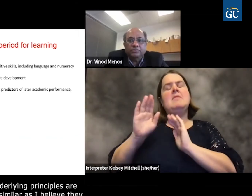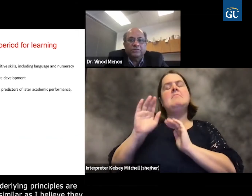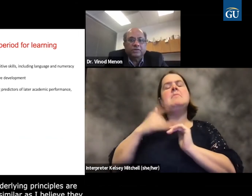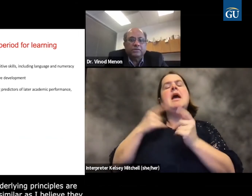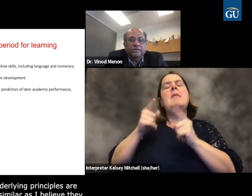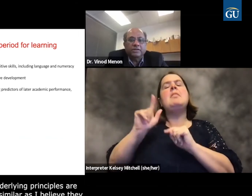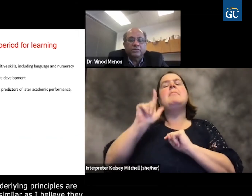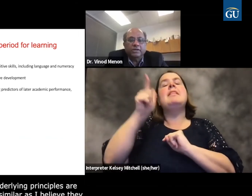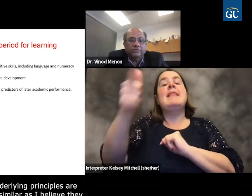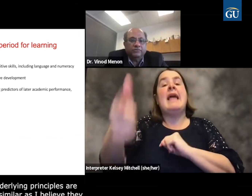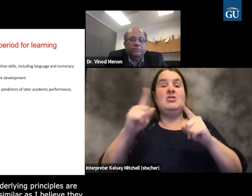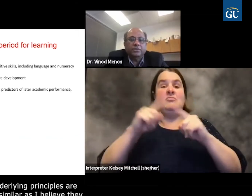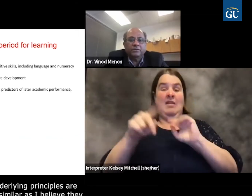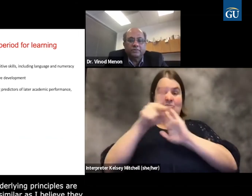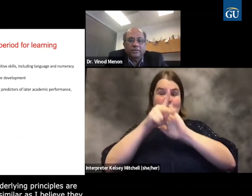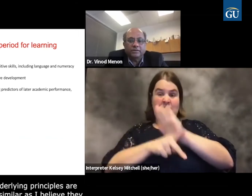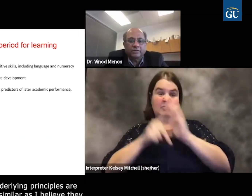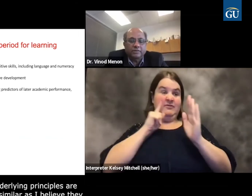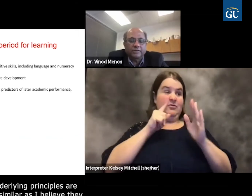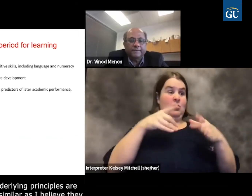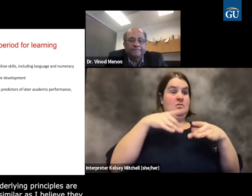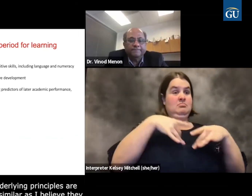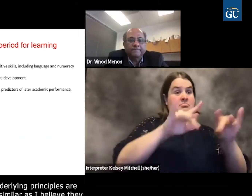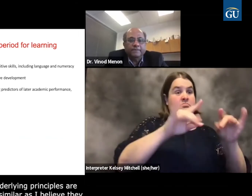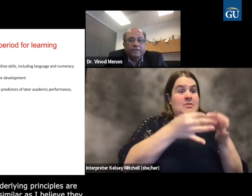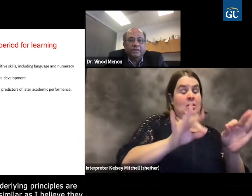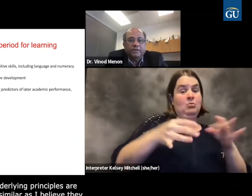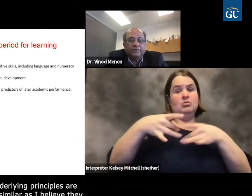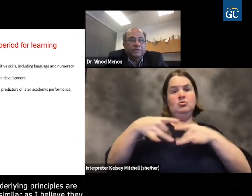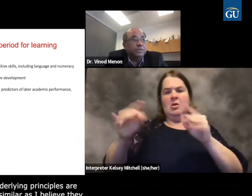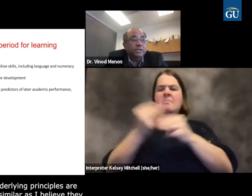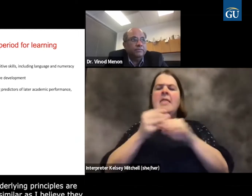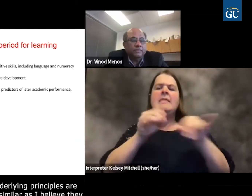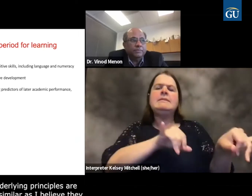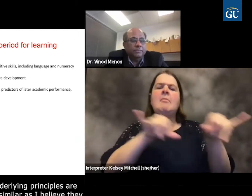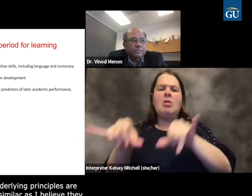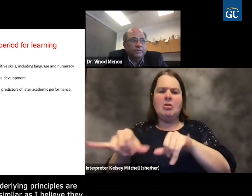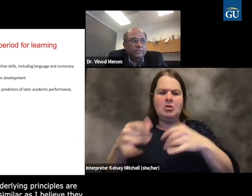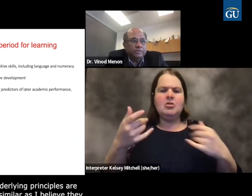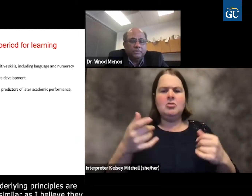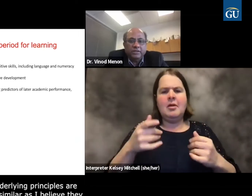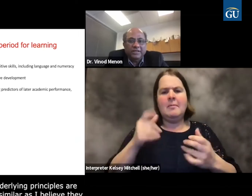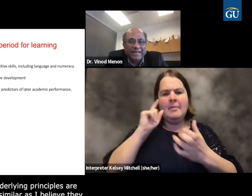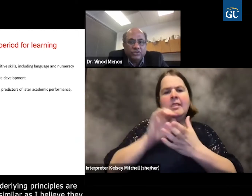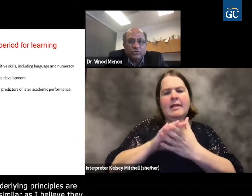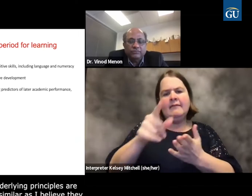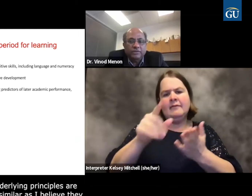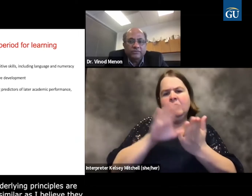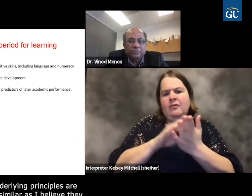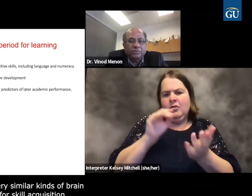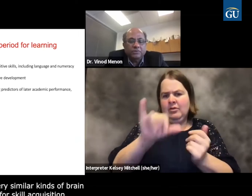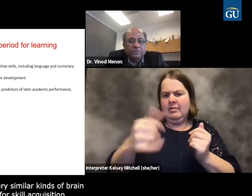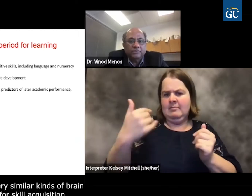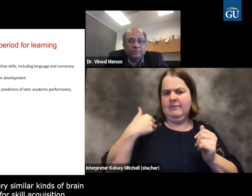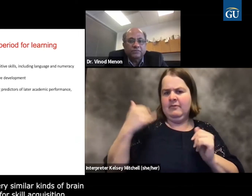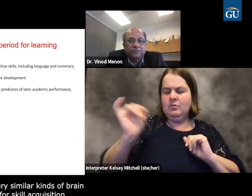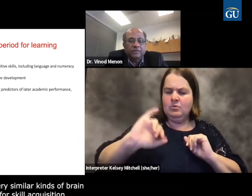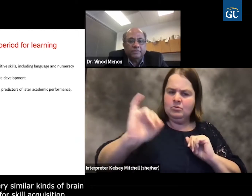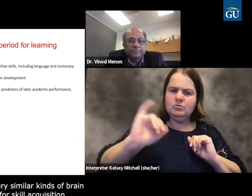underlying principles are really quite similar as um as i believe